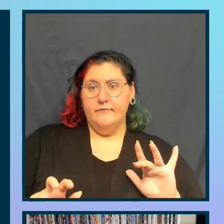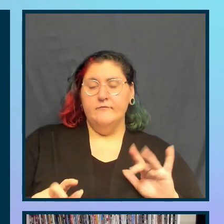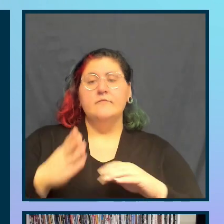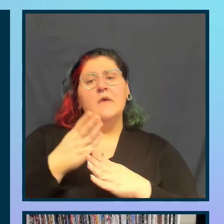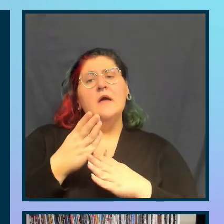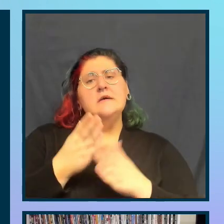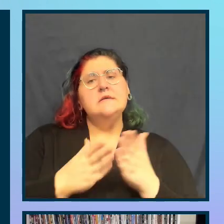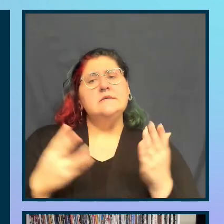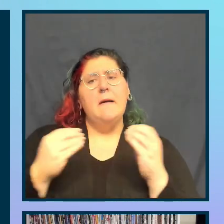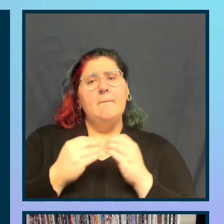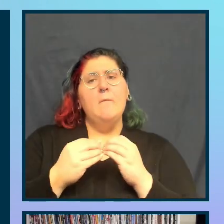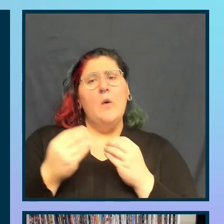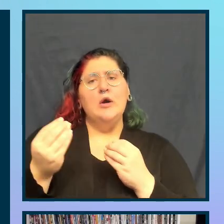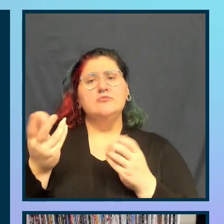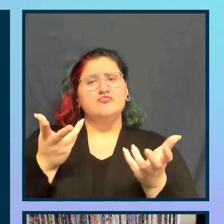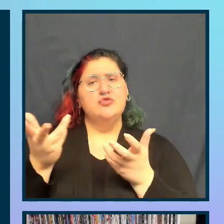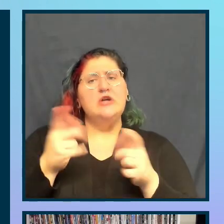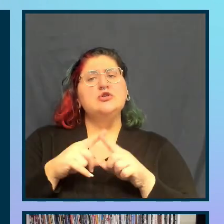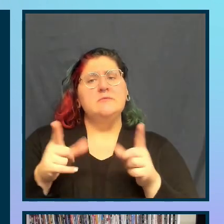but these would be quite common in conducting simple tests.